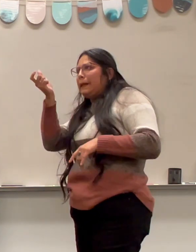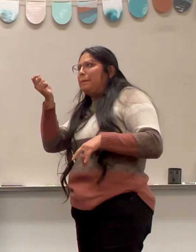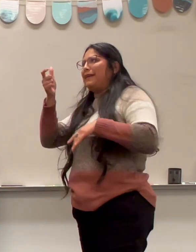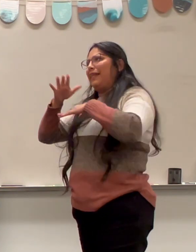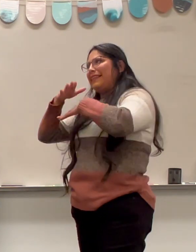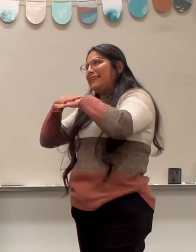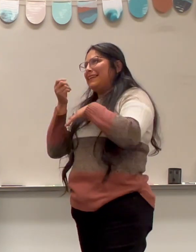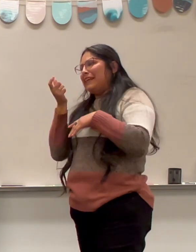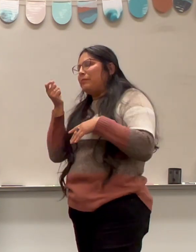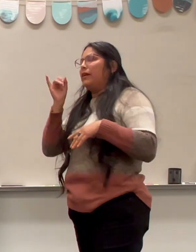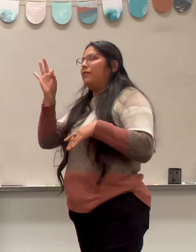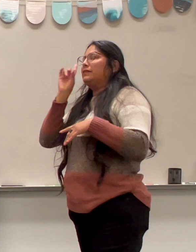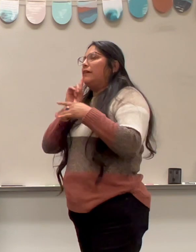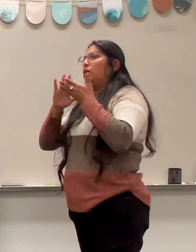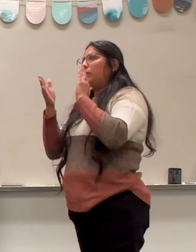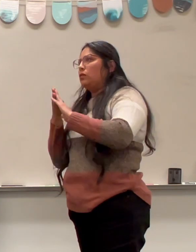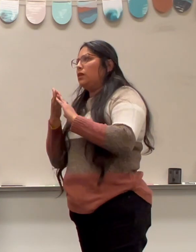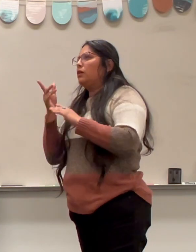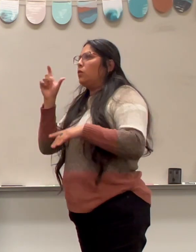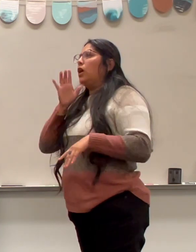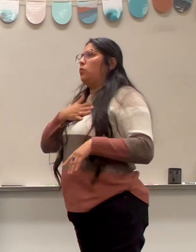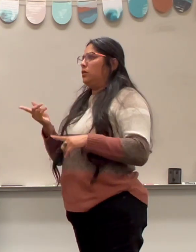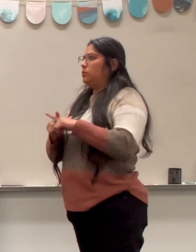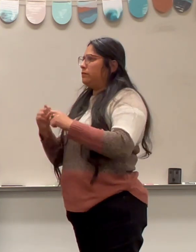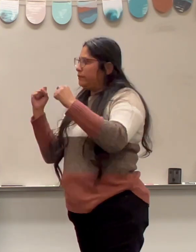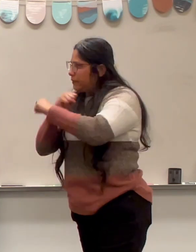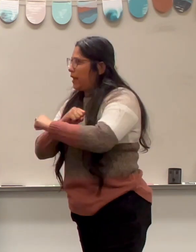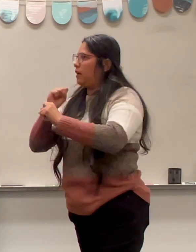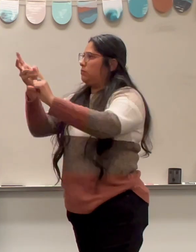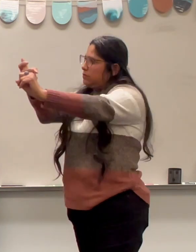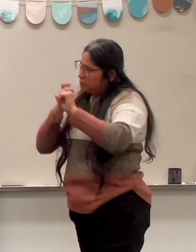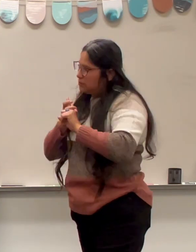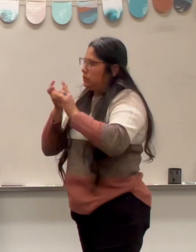someone who knows at least a little bit in the deaf Community who is willing to